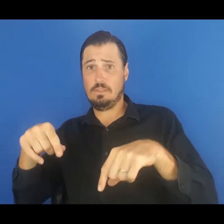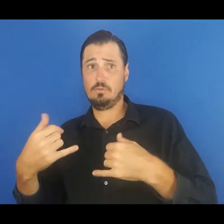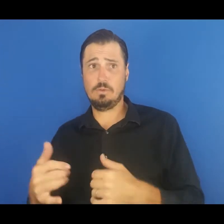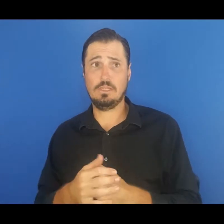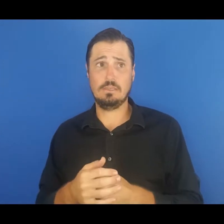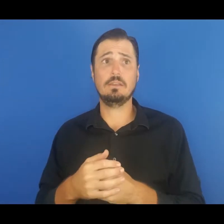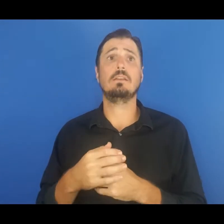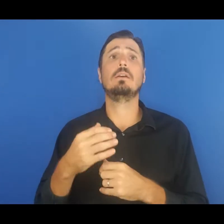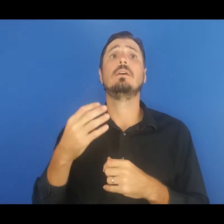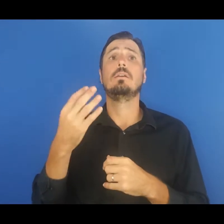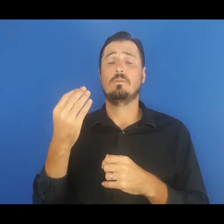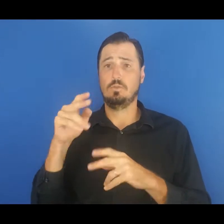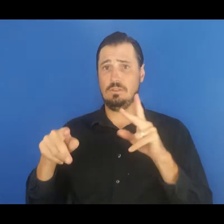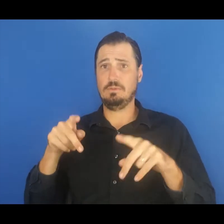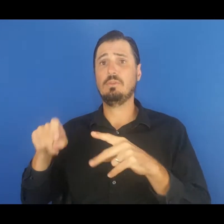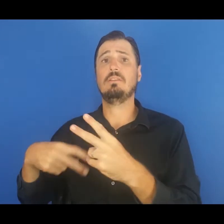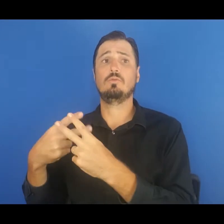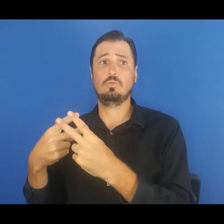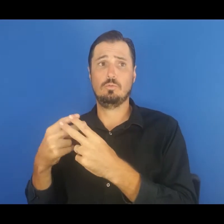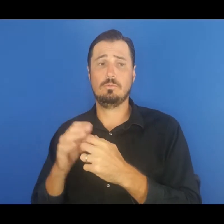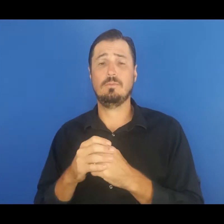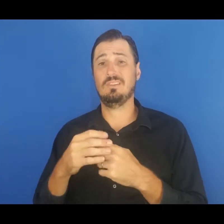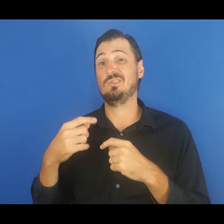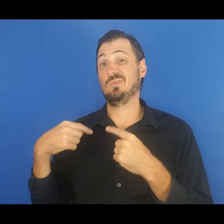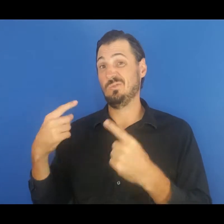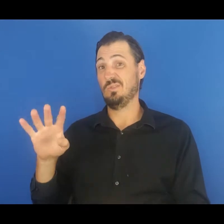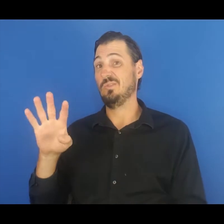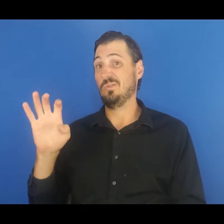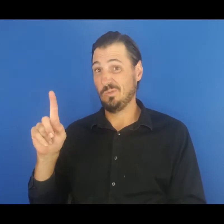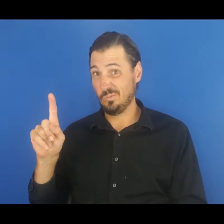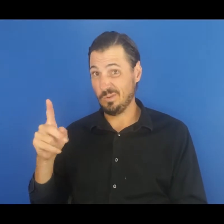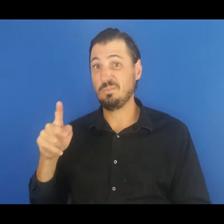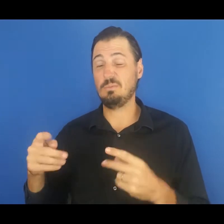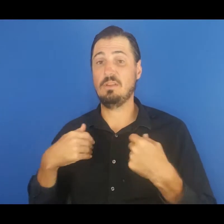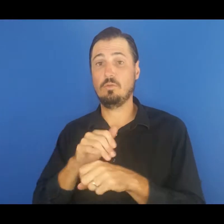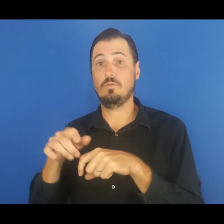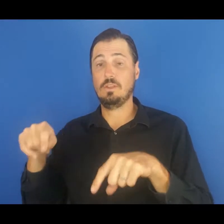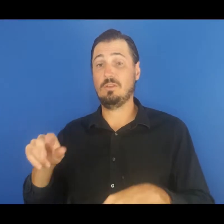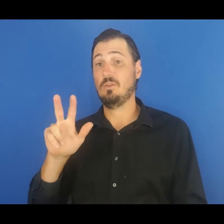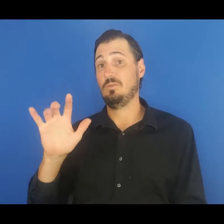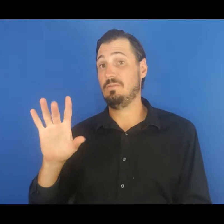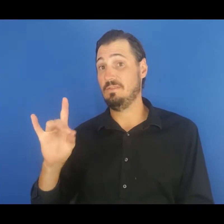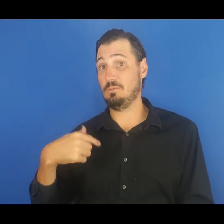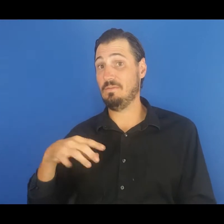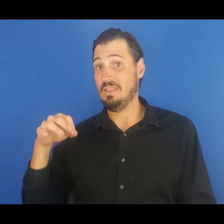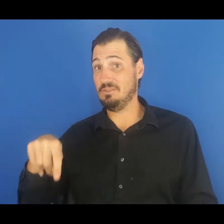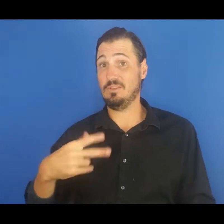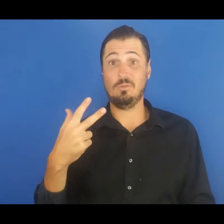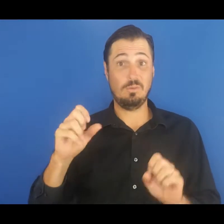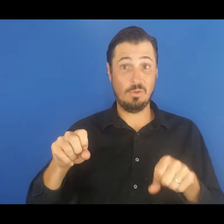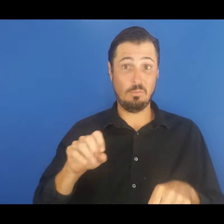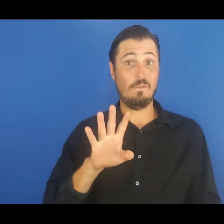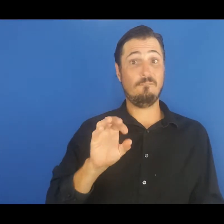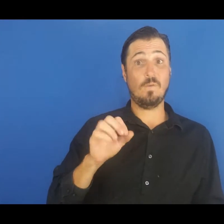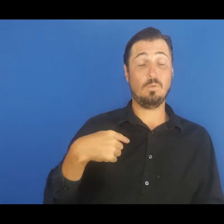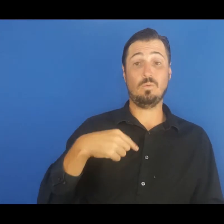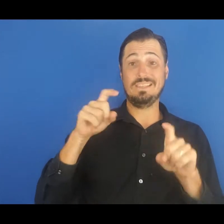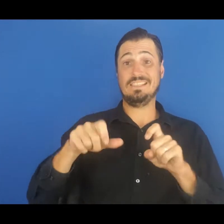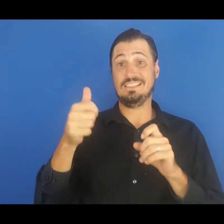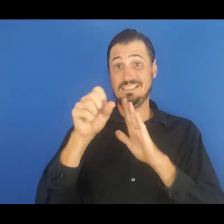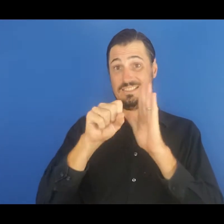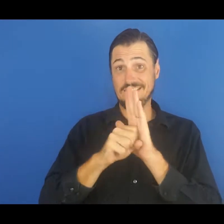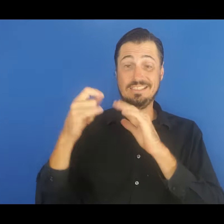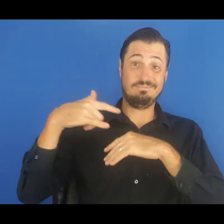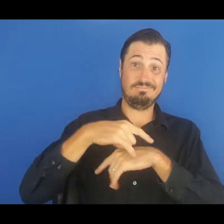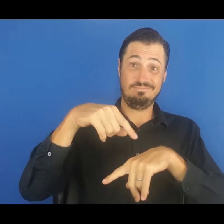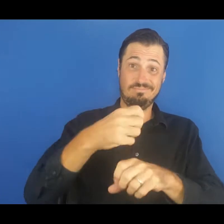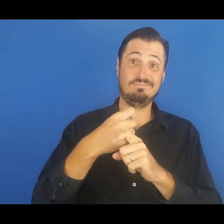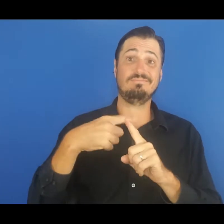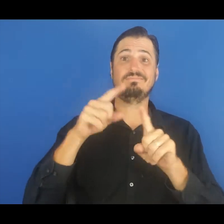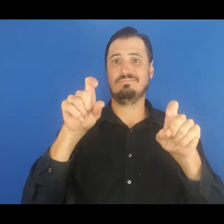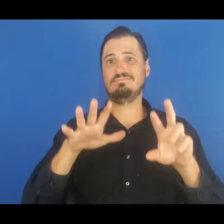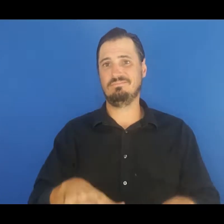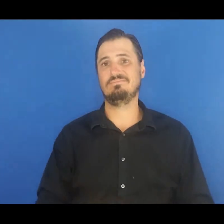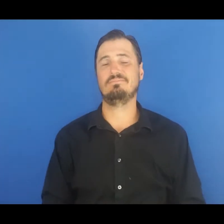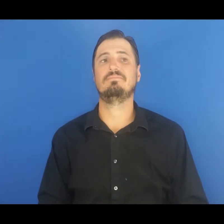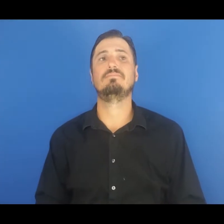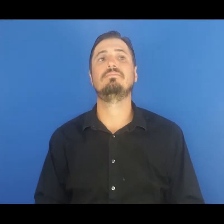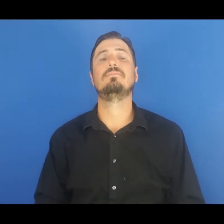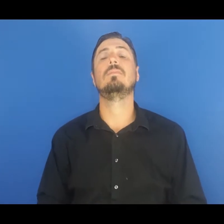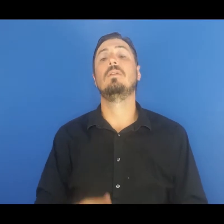Our cumulative case count is 401 including: 358 confirmed locally, 3 probable, and 40 tested out-of-state/off-island but reported after their arrival to Kauai